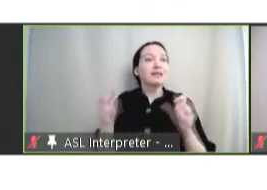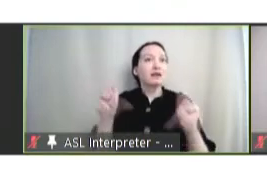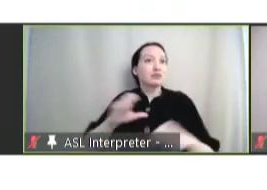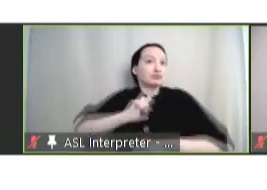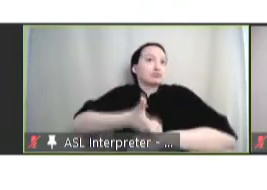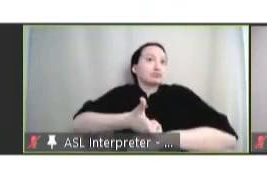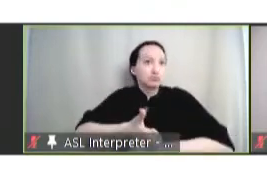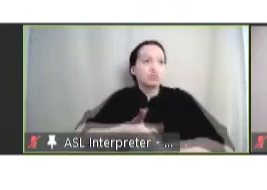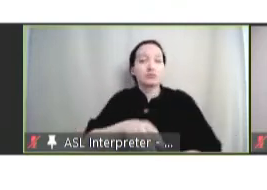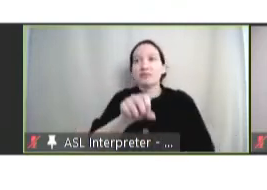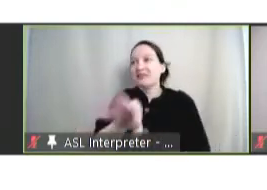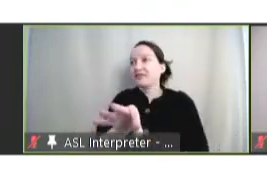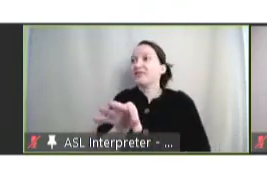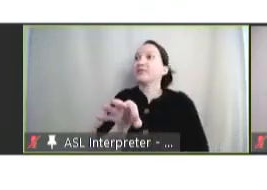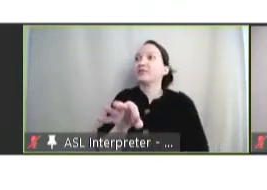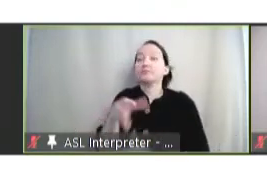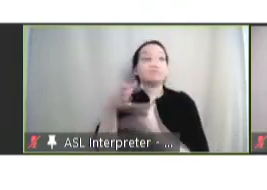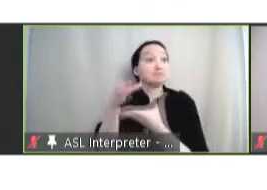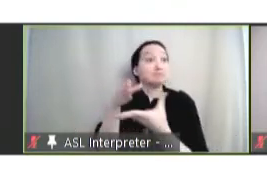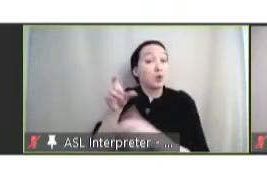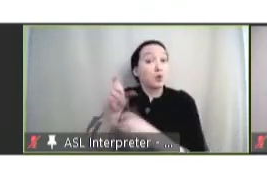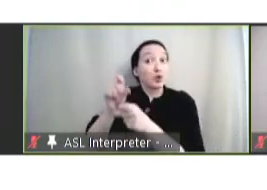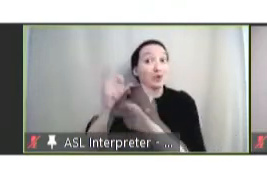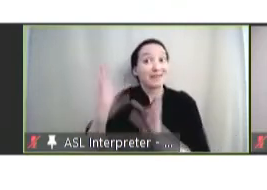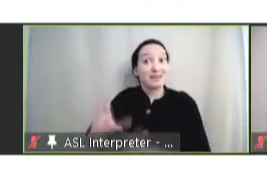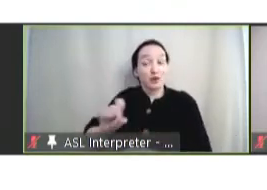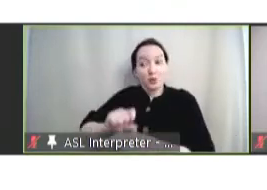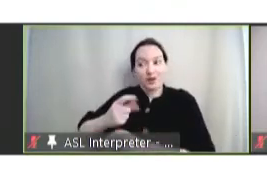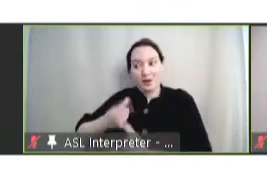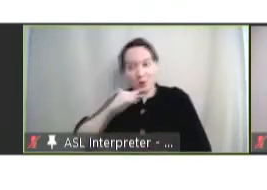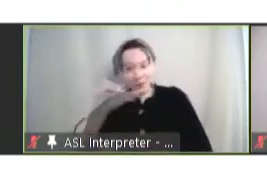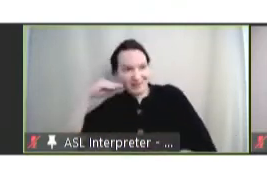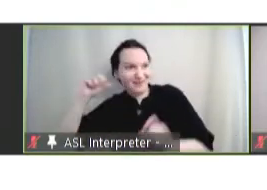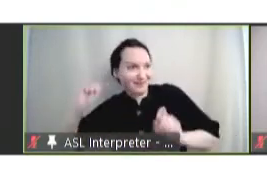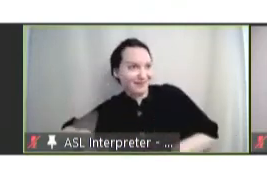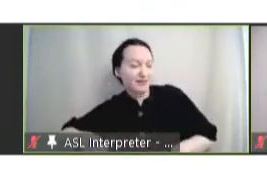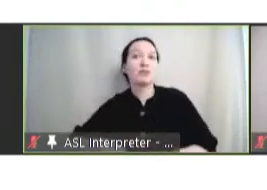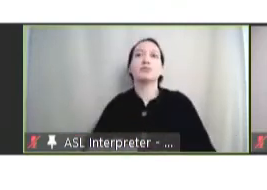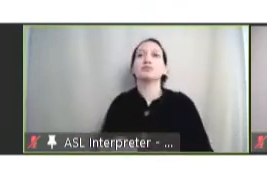especially if a portion of your employees are able to work from home. And then just reducing